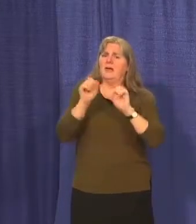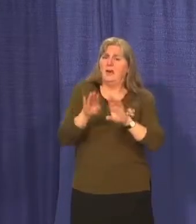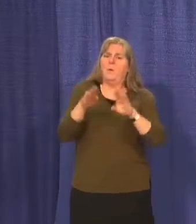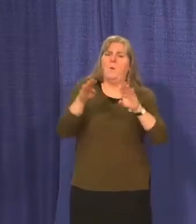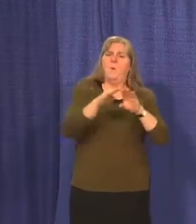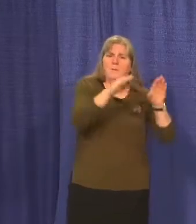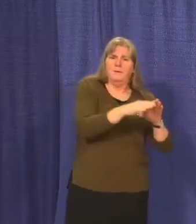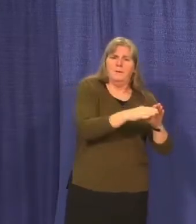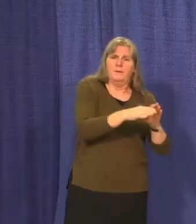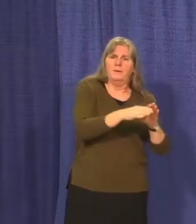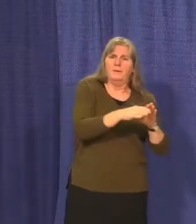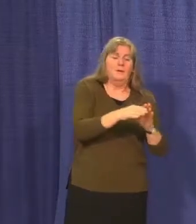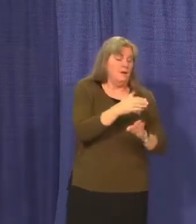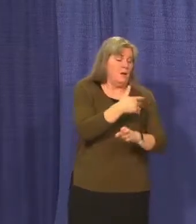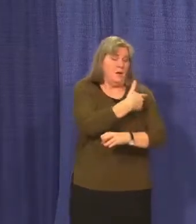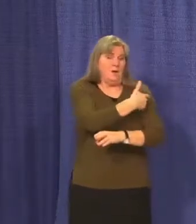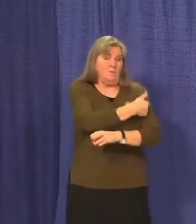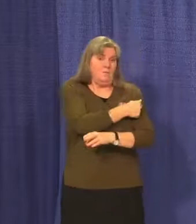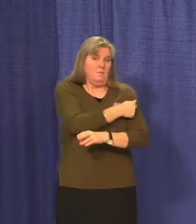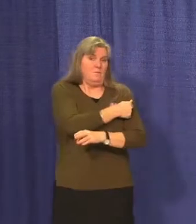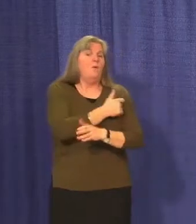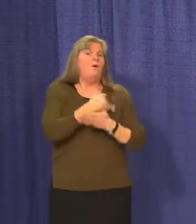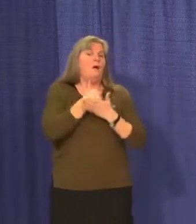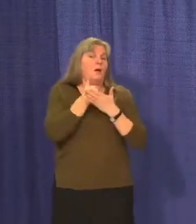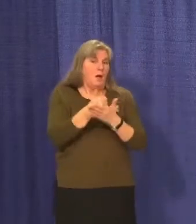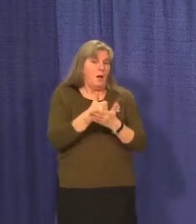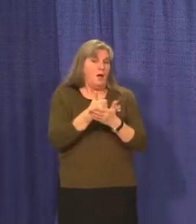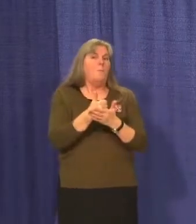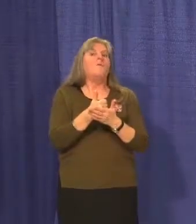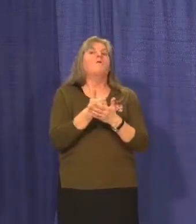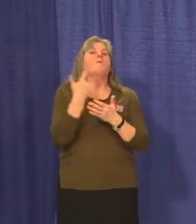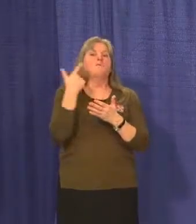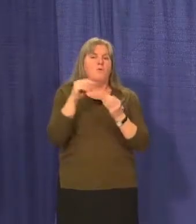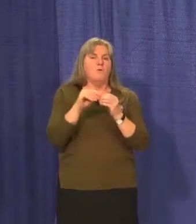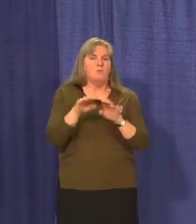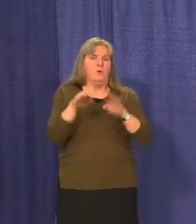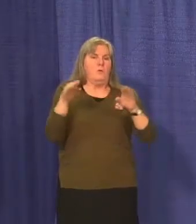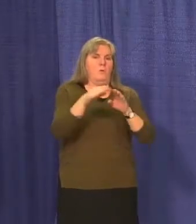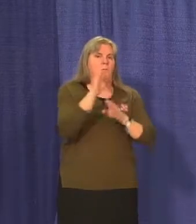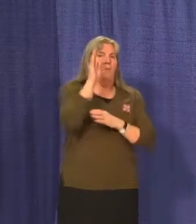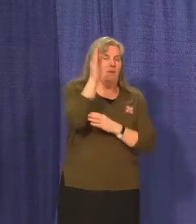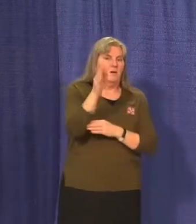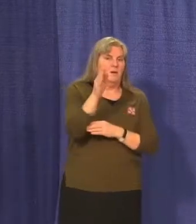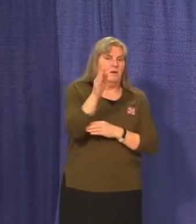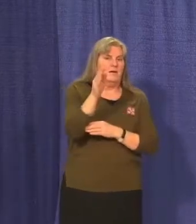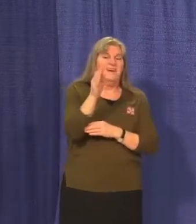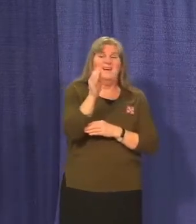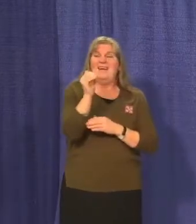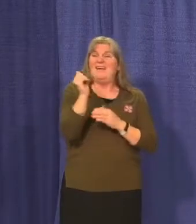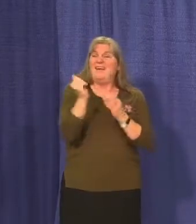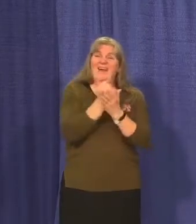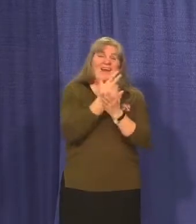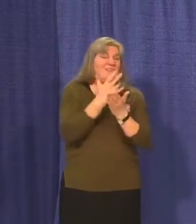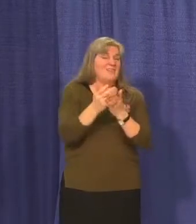We do know that the vaccine is a crucial ingredient to getting out of this pandemic. We may not have all the steps in